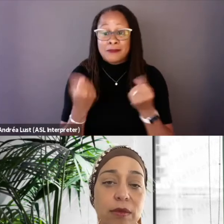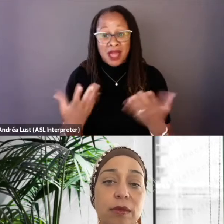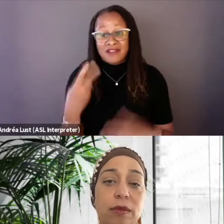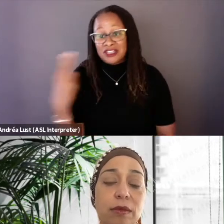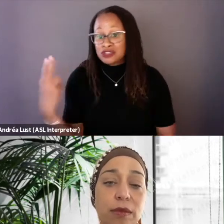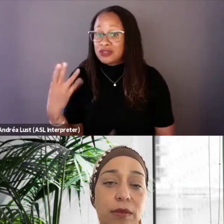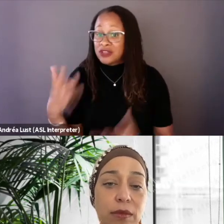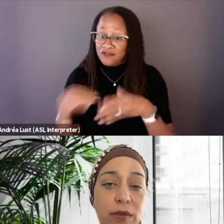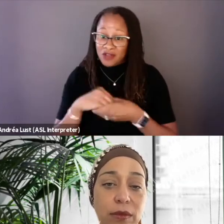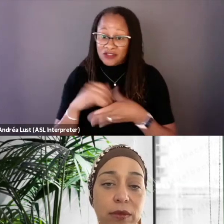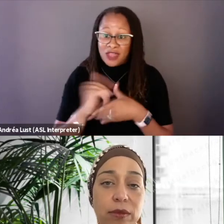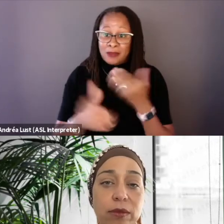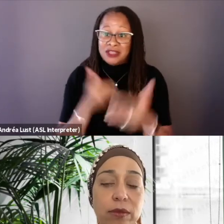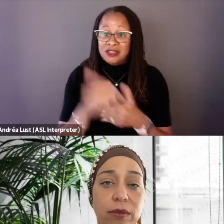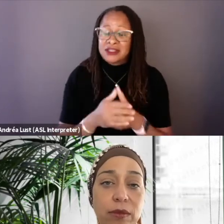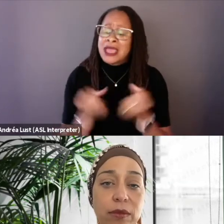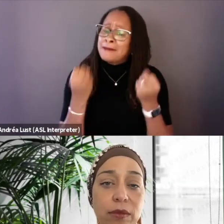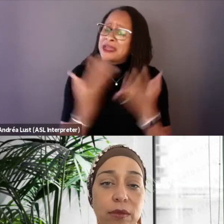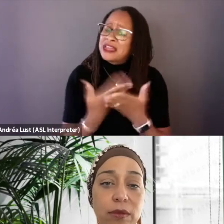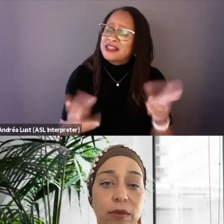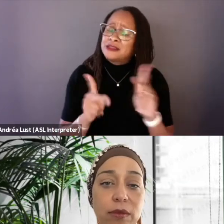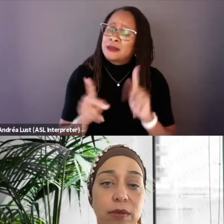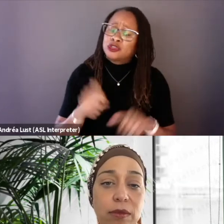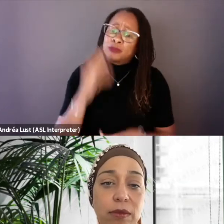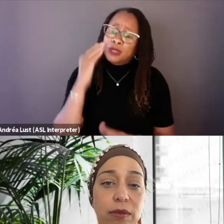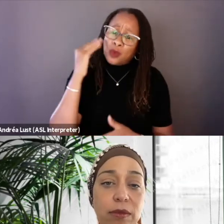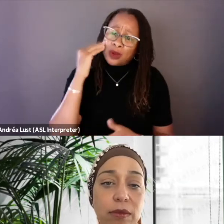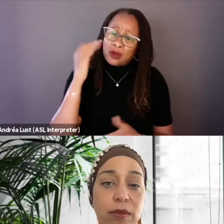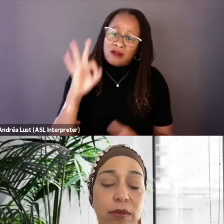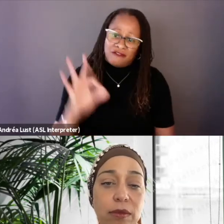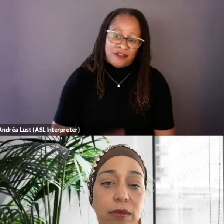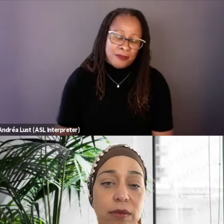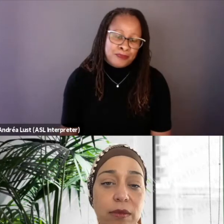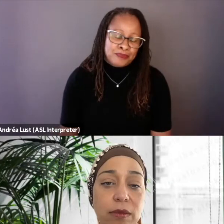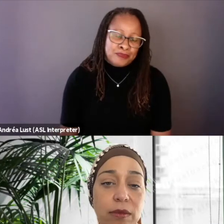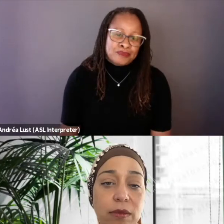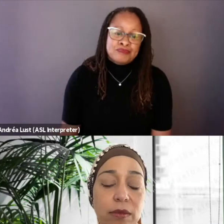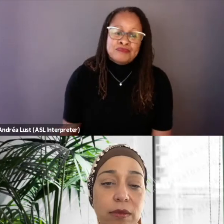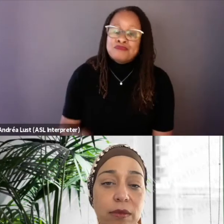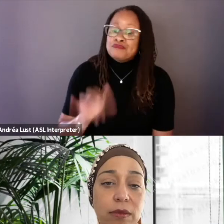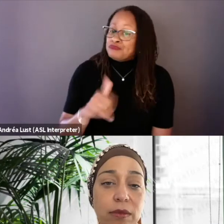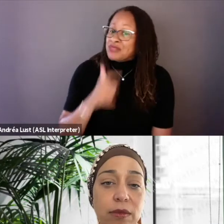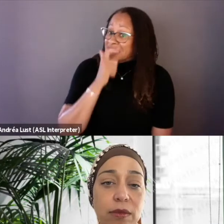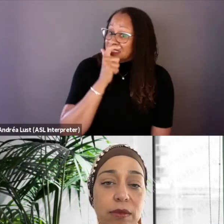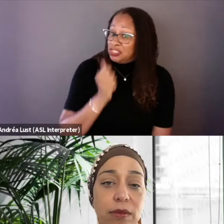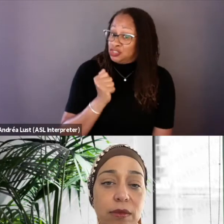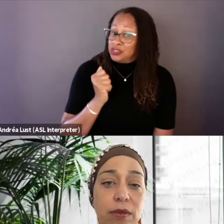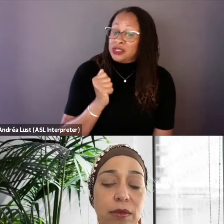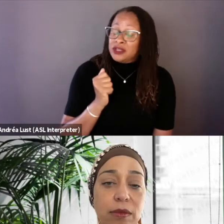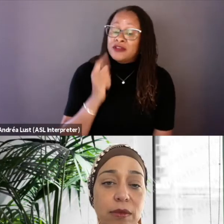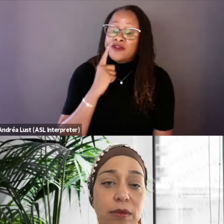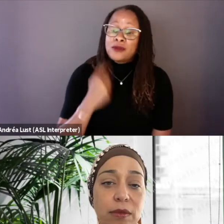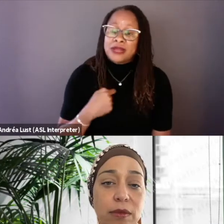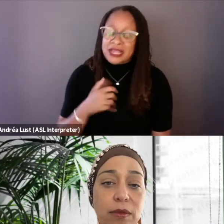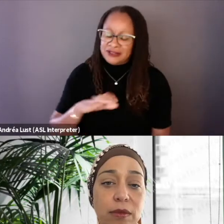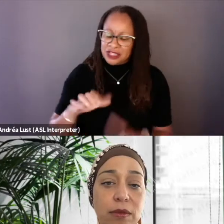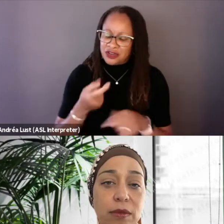So it's interesting to me, I've done a few of these documentary shoots,